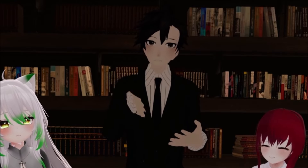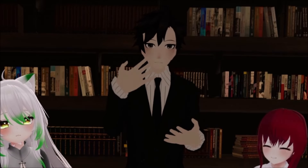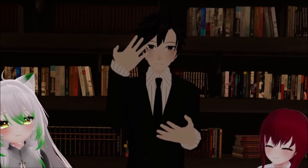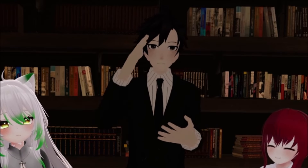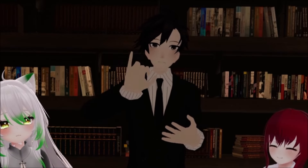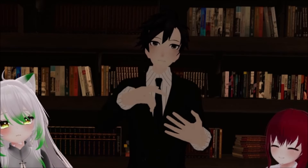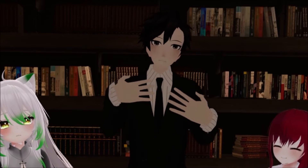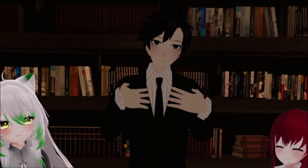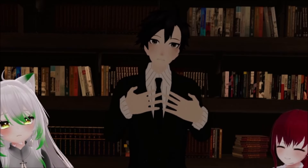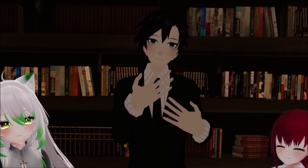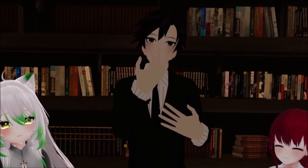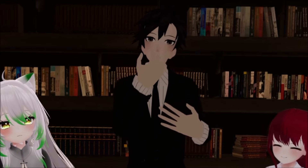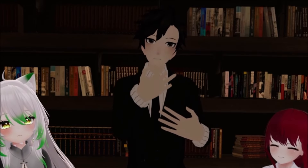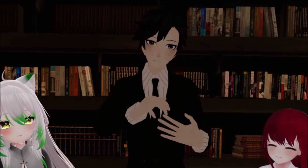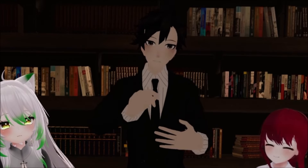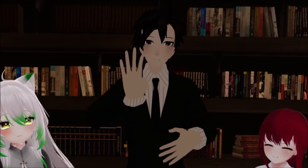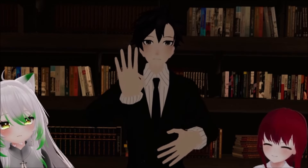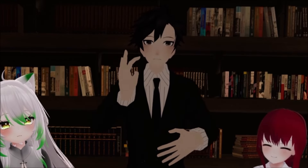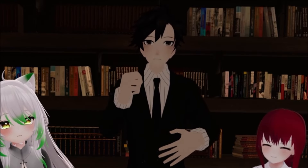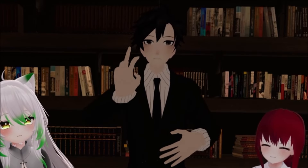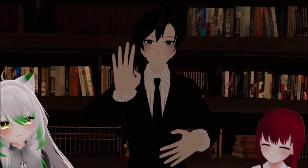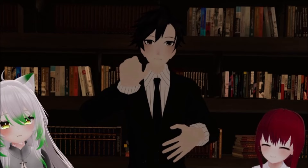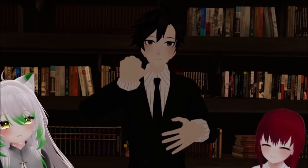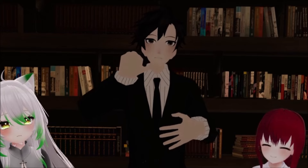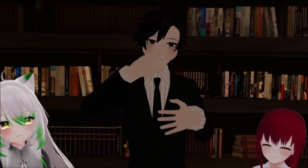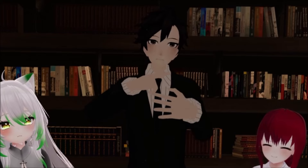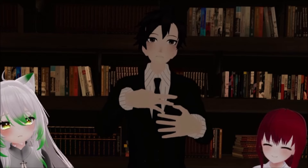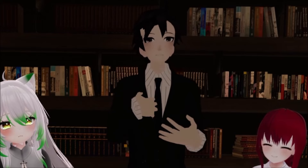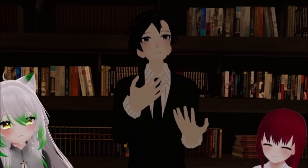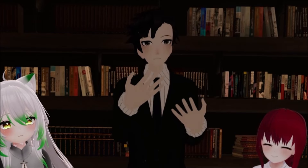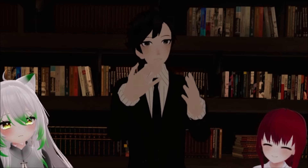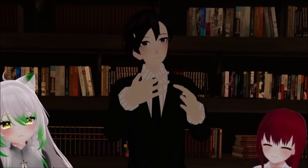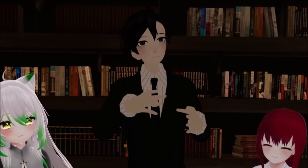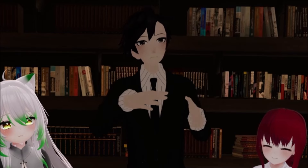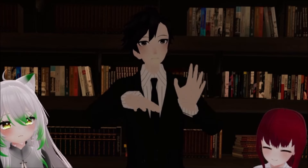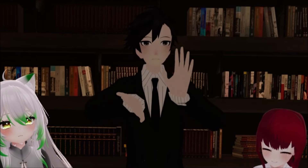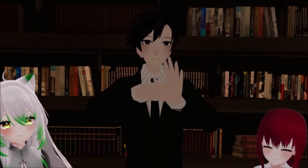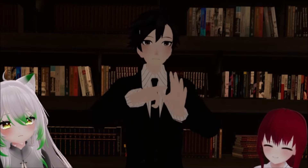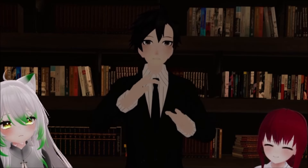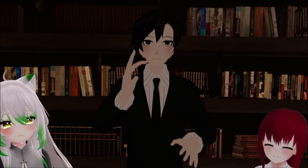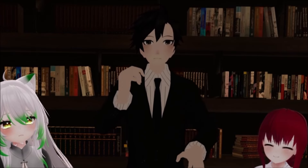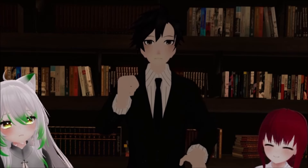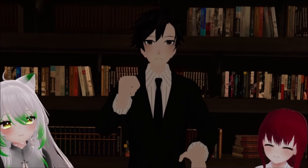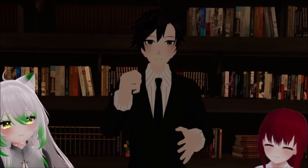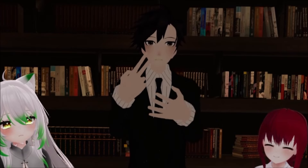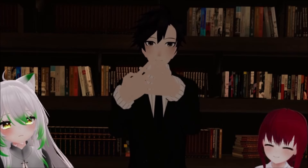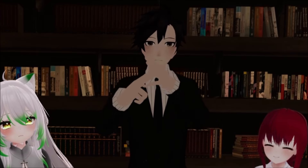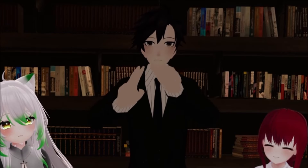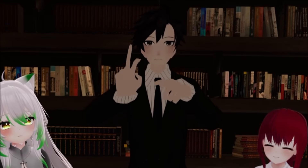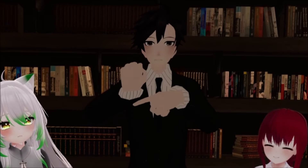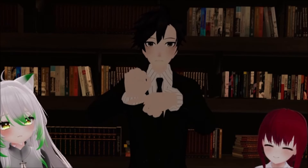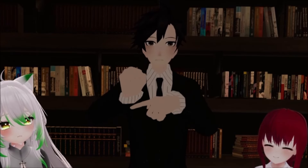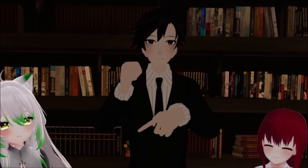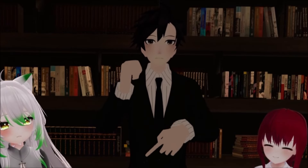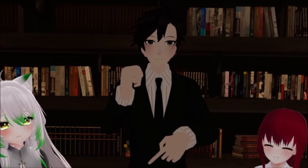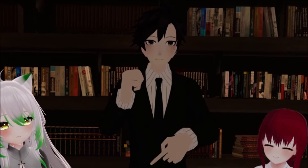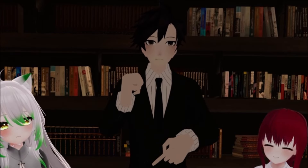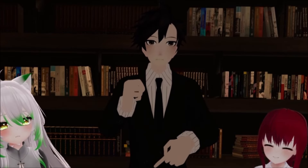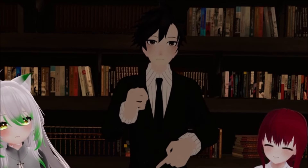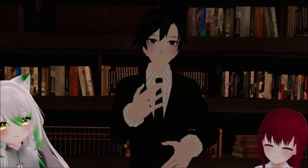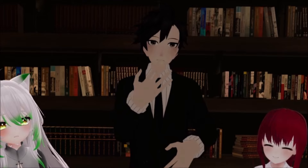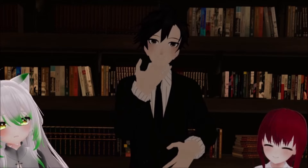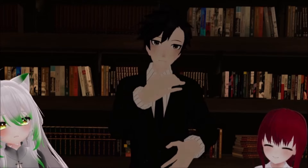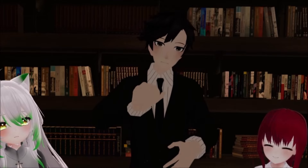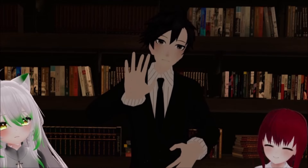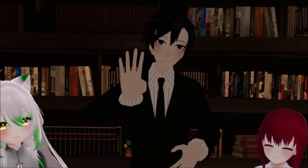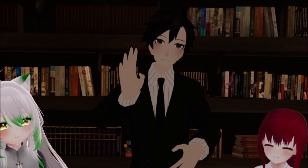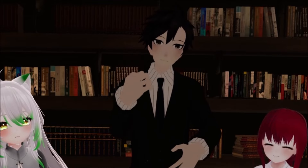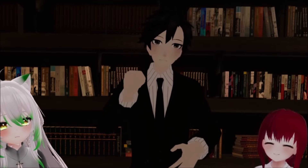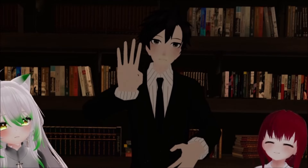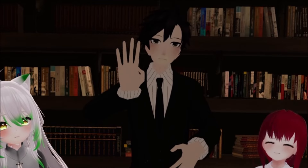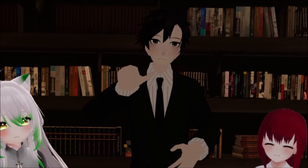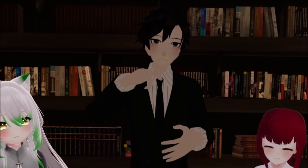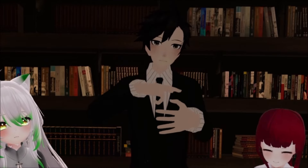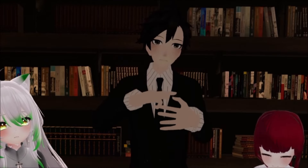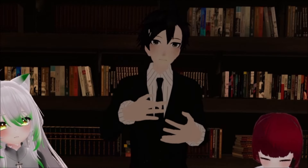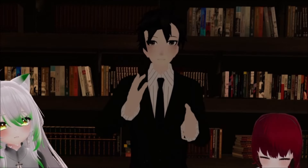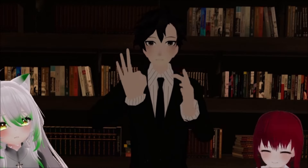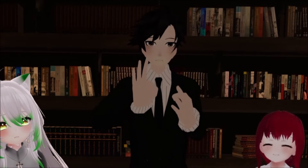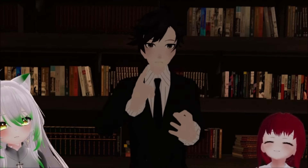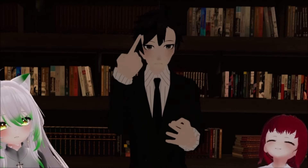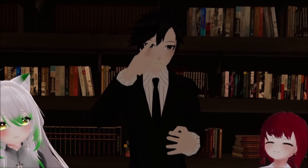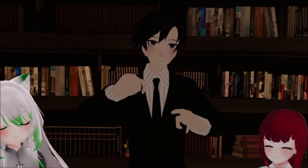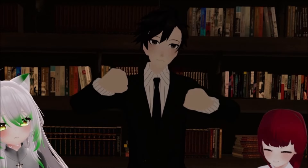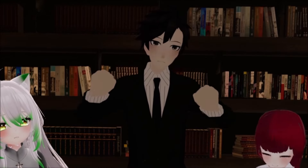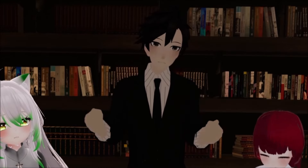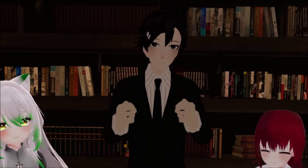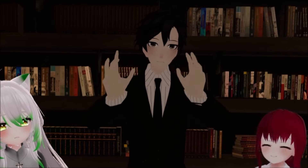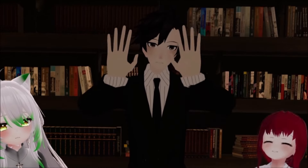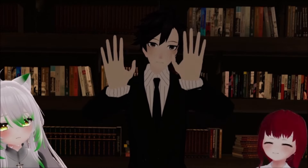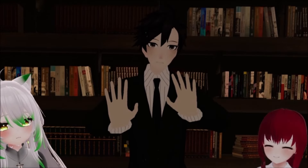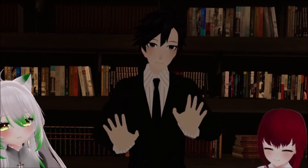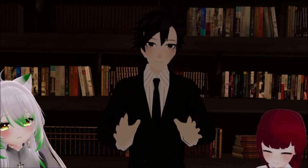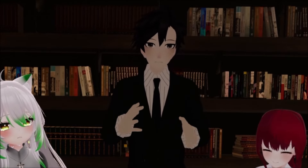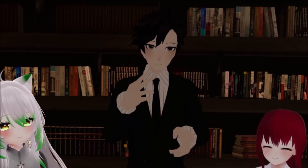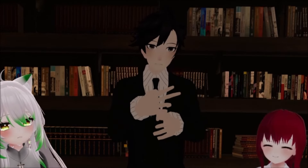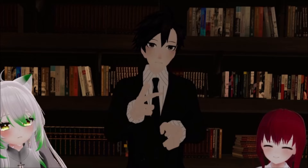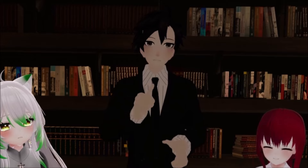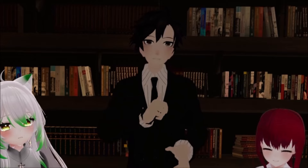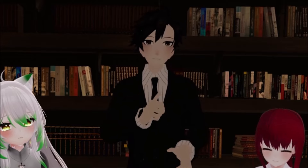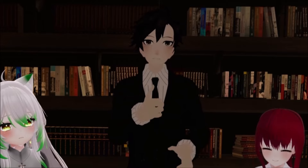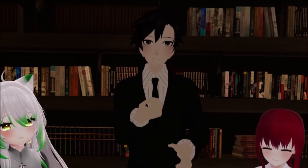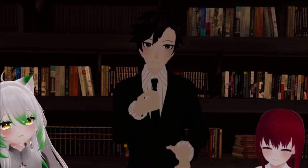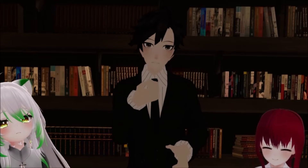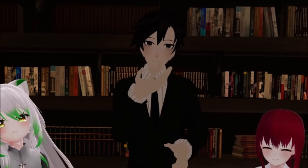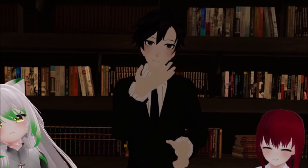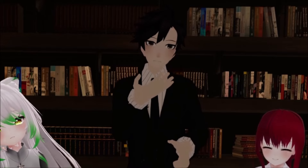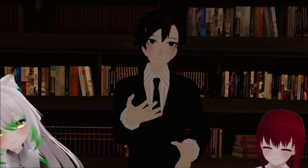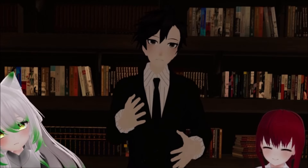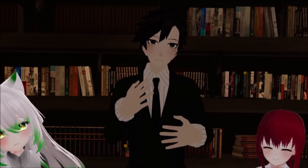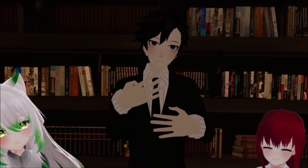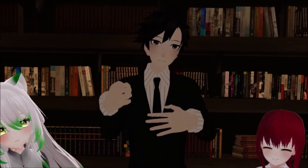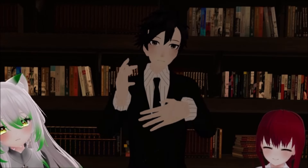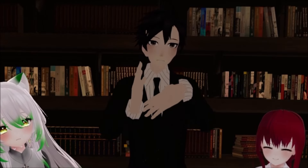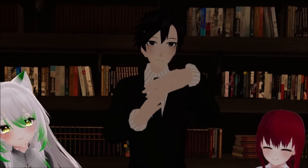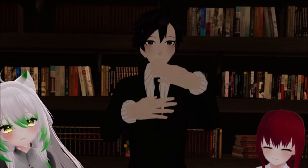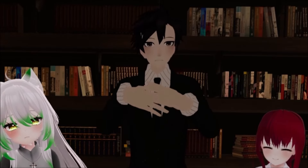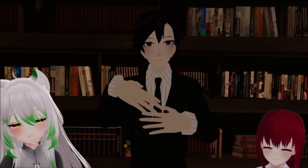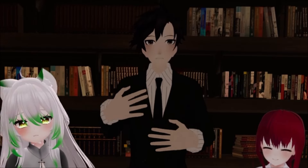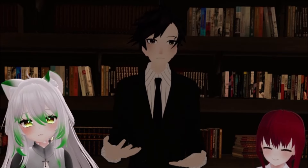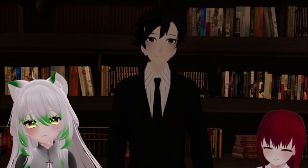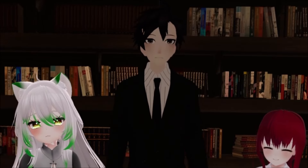(American Sign Language) I didn't know they had hot boba tea so I picked Oreo hot boba tea. It is perfect for cold weather and keeps me warm and comfortable